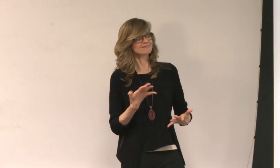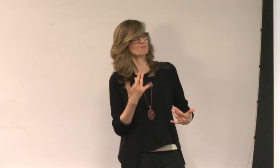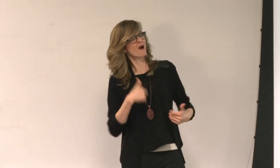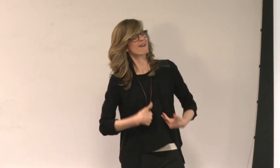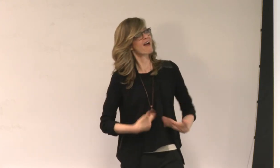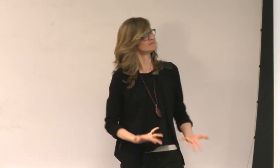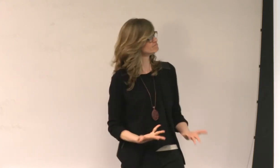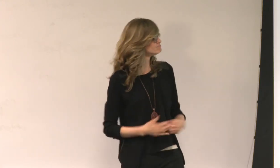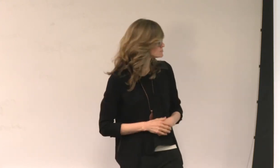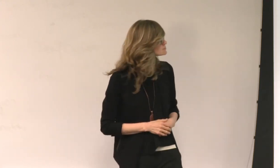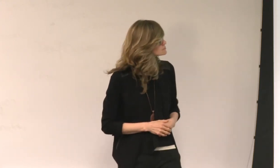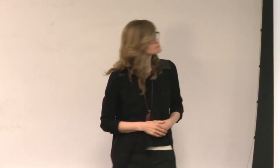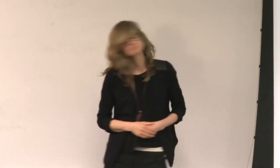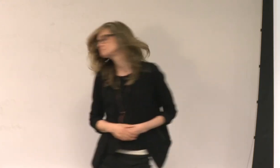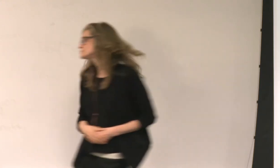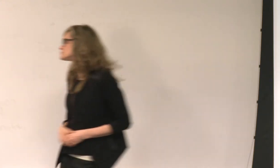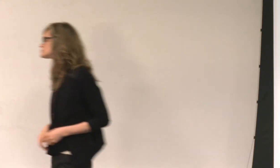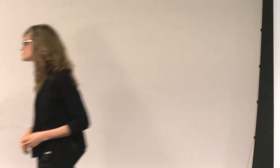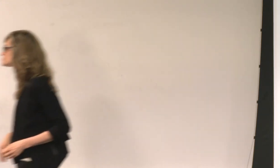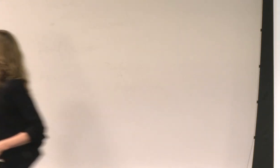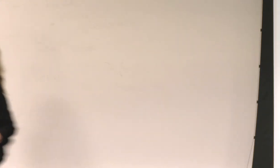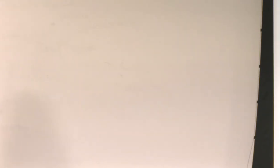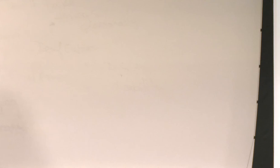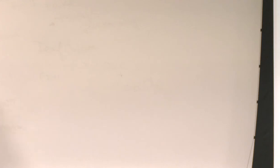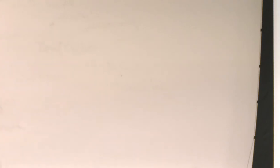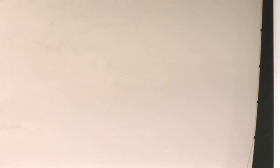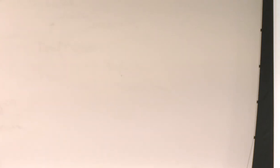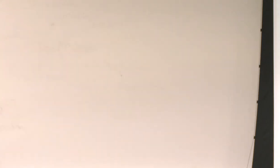I THOUGHT, WHY NOT DO THAT AND GO WITH MY PASSION? AND THIS IS WHAT IT HAS LED TO.